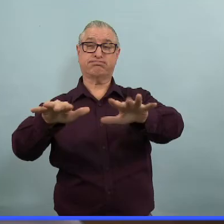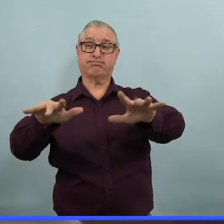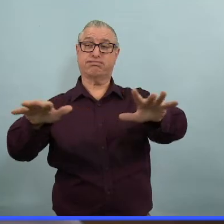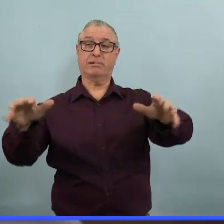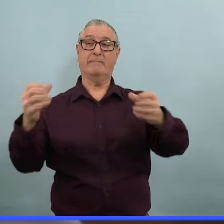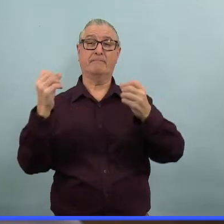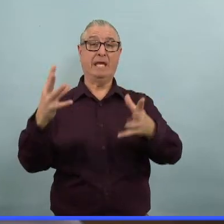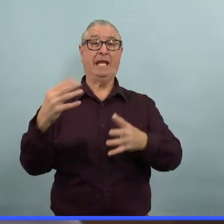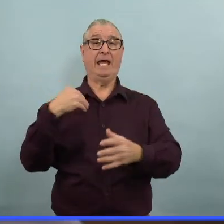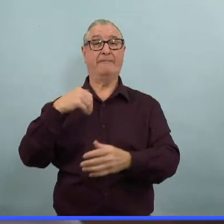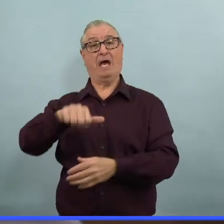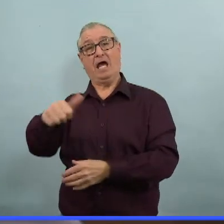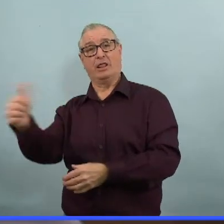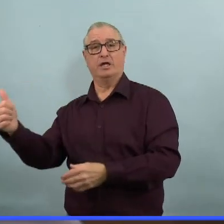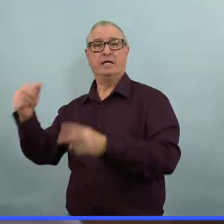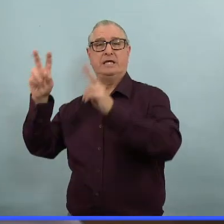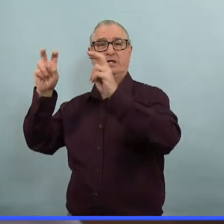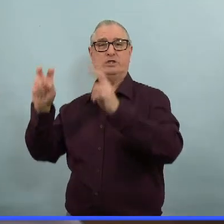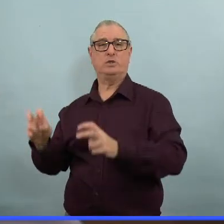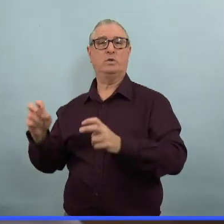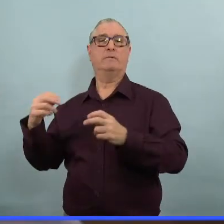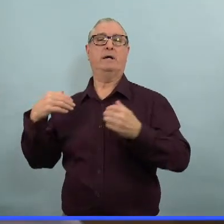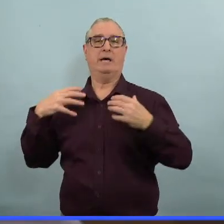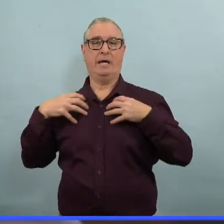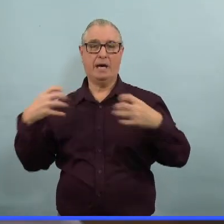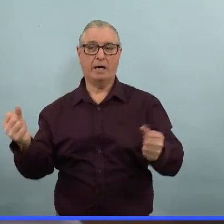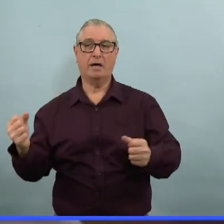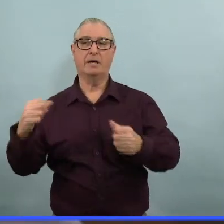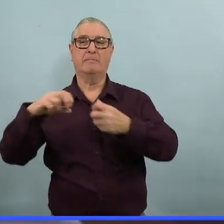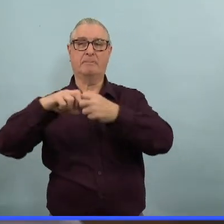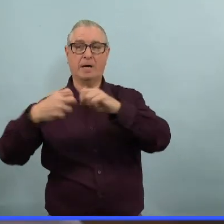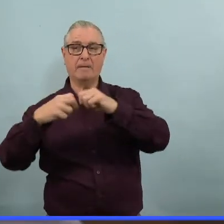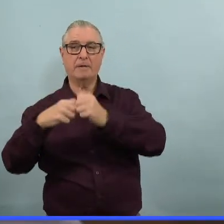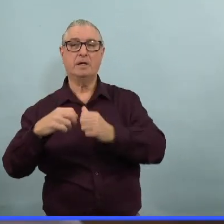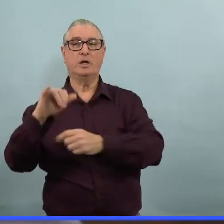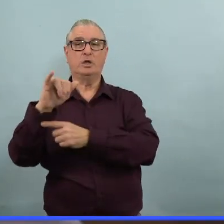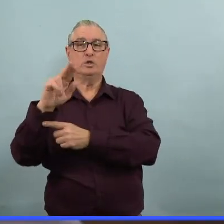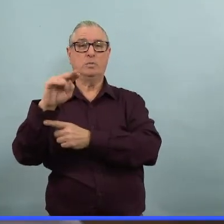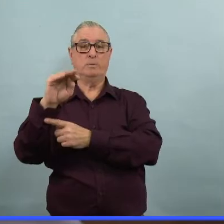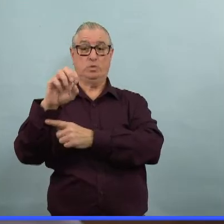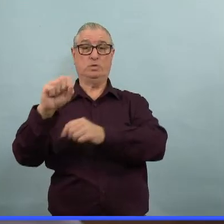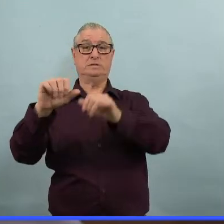are older those who are immune compromised so you know when speaking about this you can never